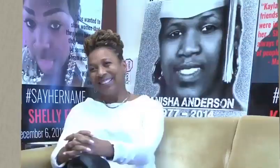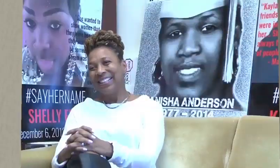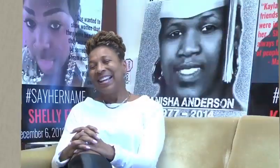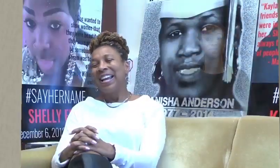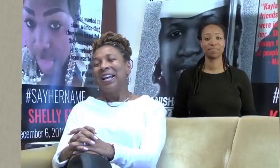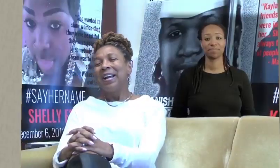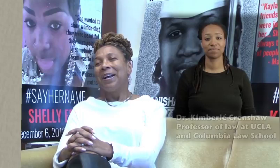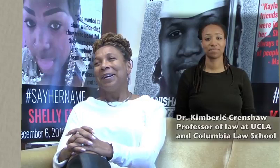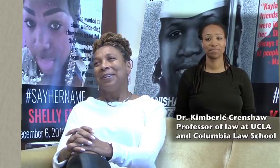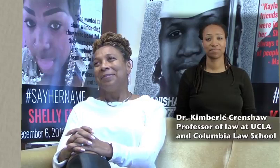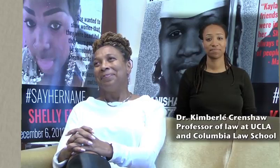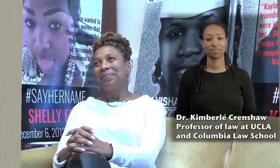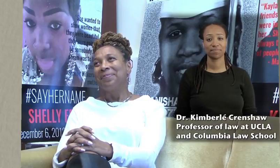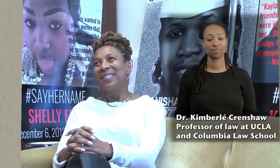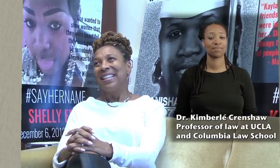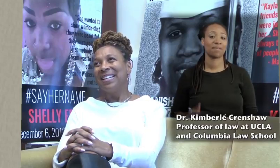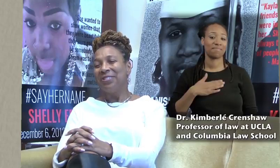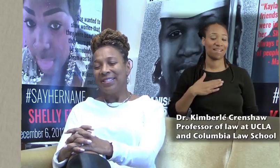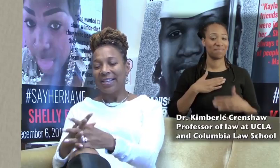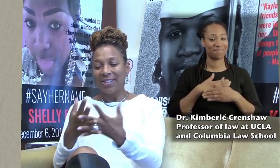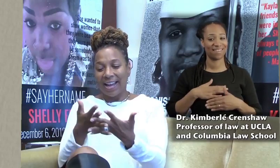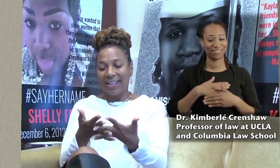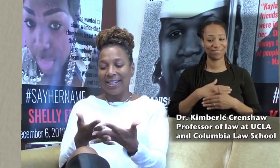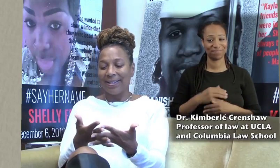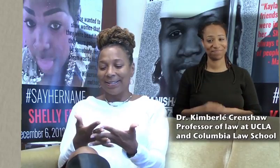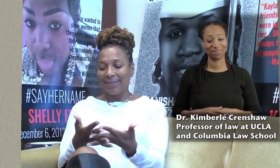Kimberle Crenshaw defines “intersectionality” this way: